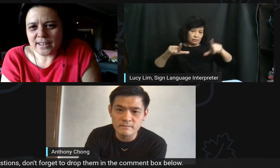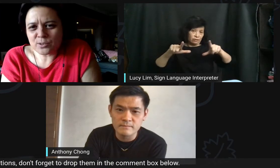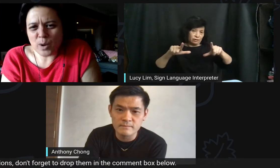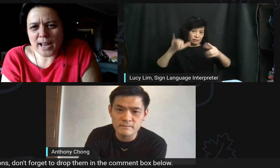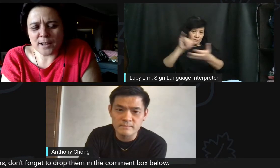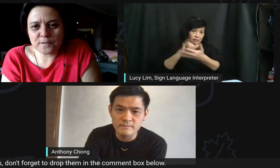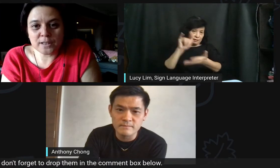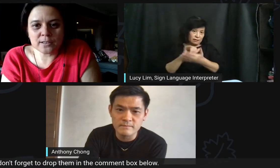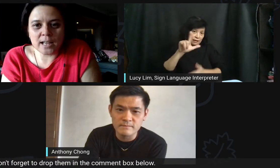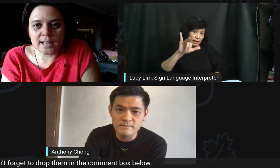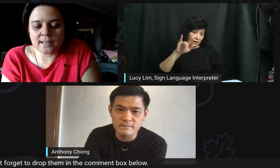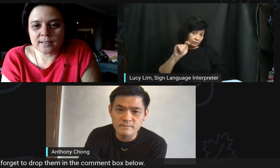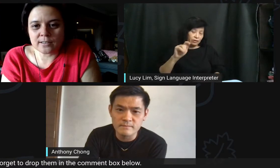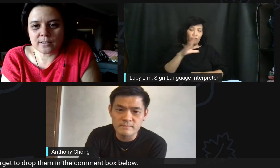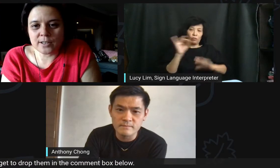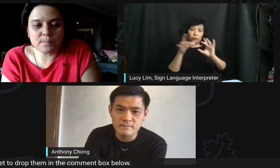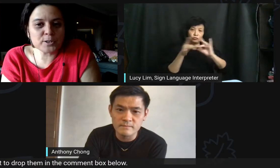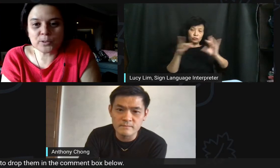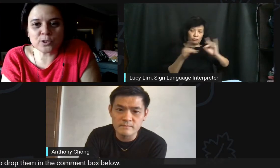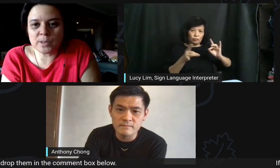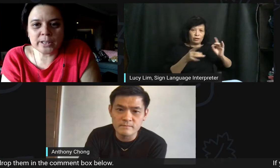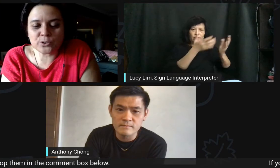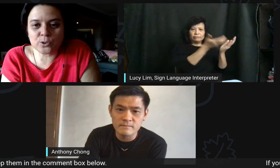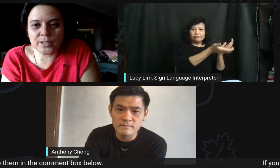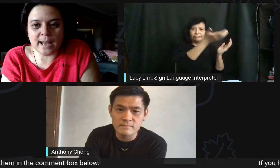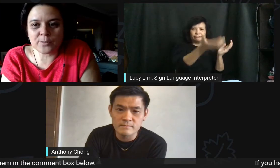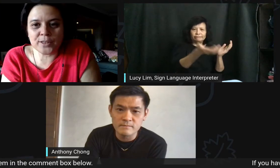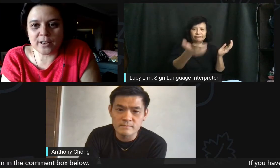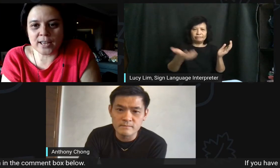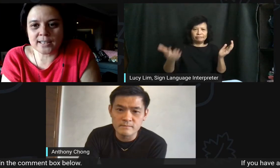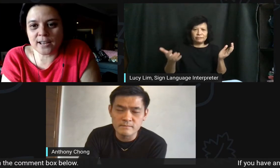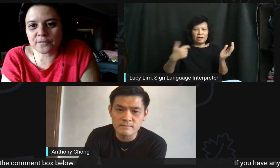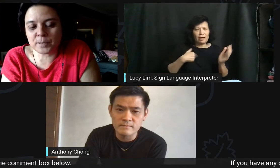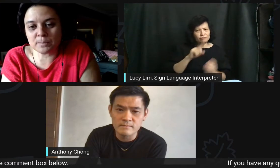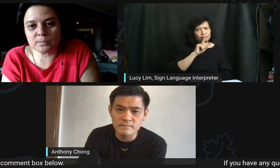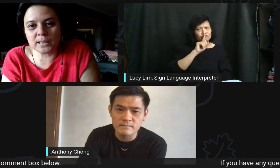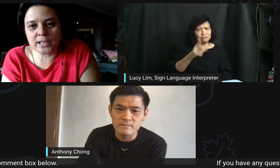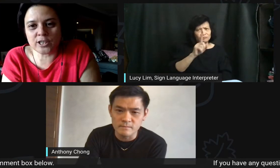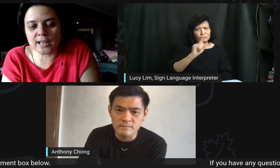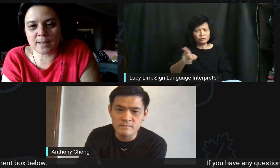In this way, I feel like there must be so many story out there that Deaf people in Malaysia